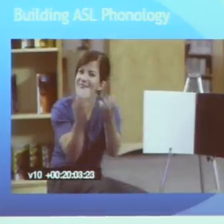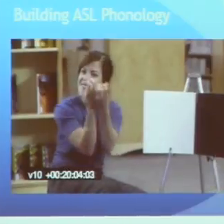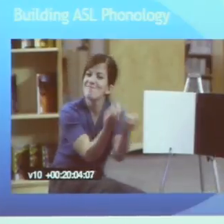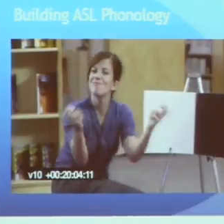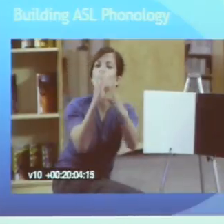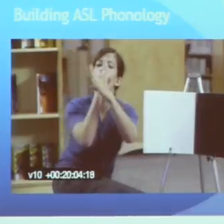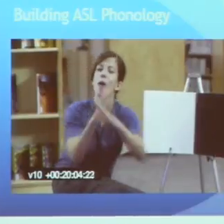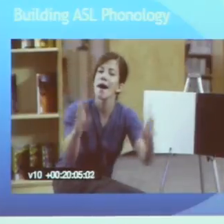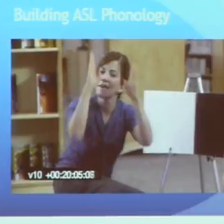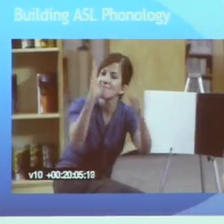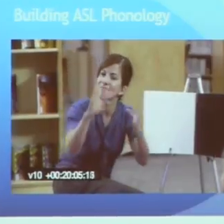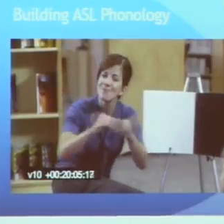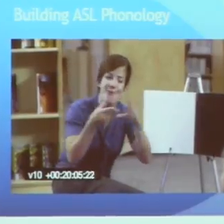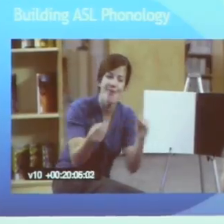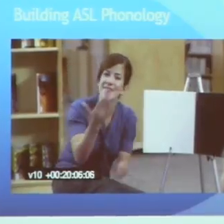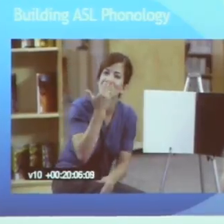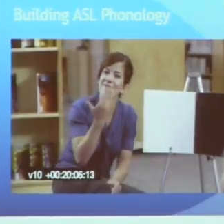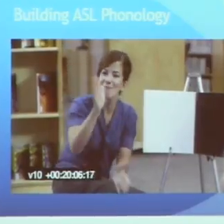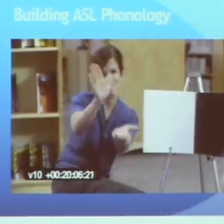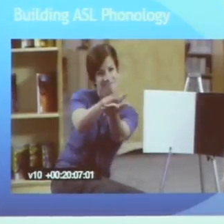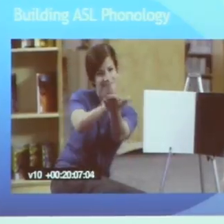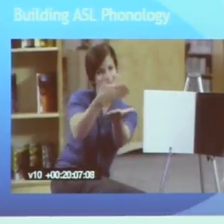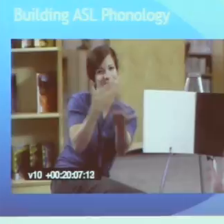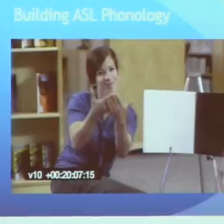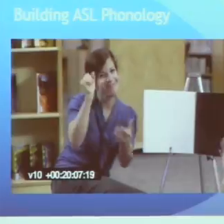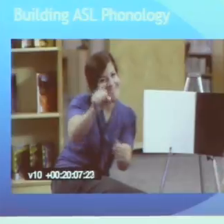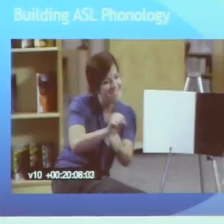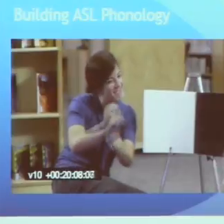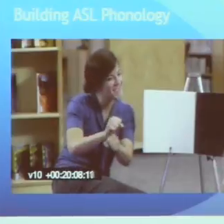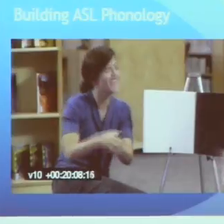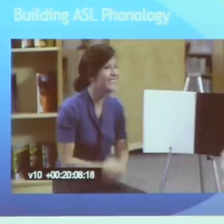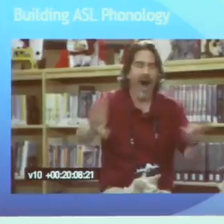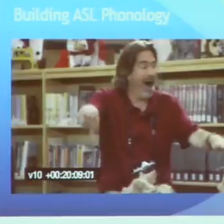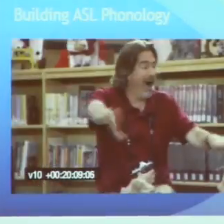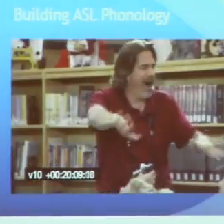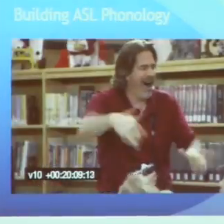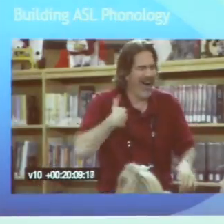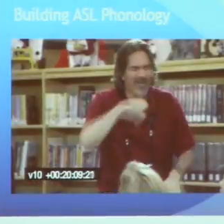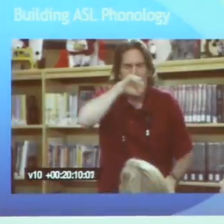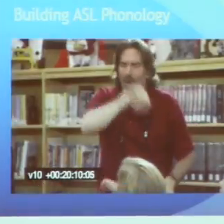Good work guys. You were quiet. You paid attention to the story. Good job. Oh great!